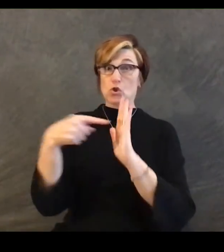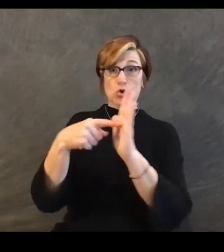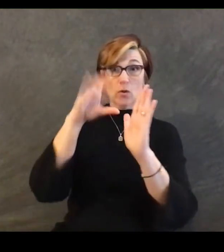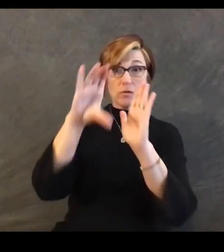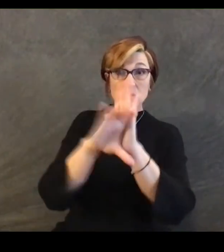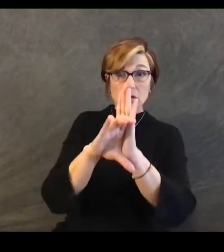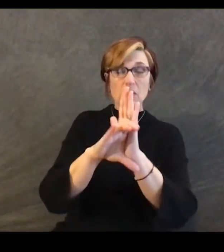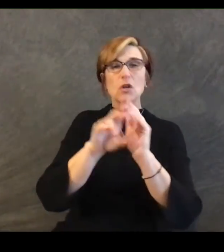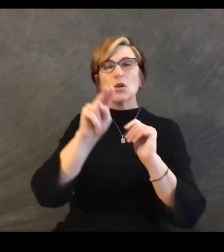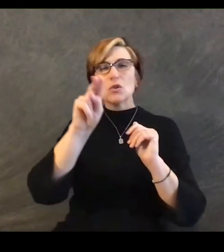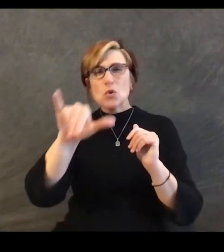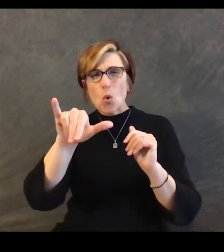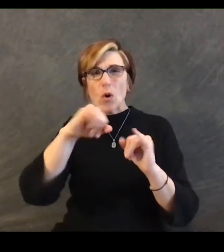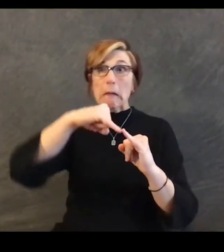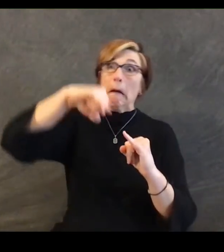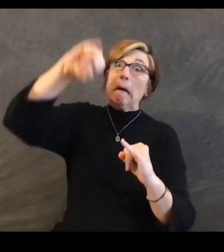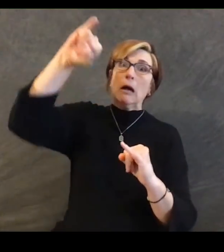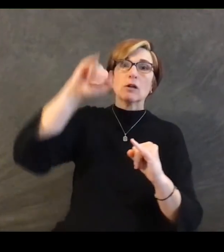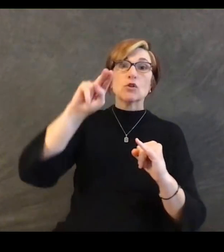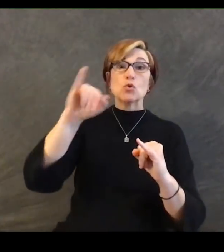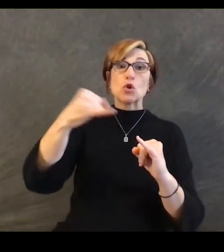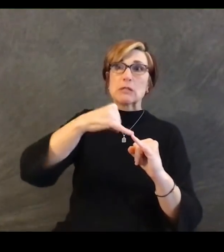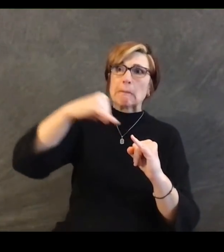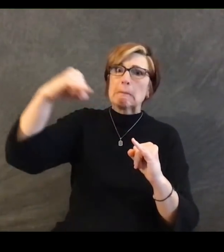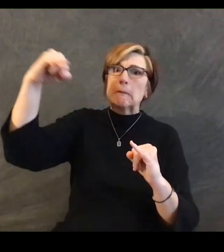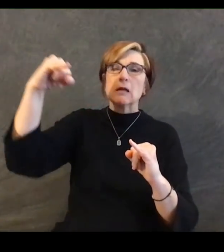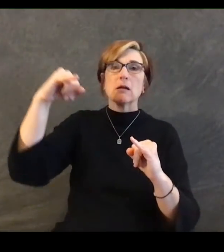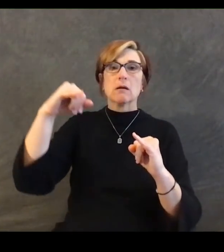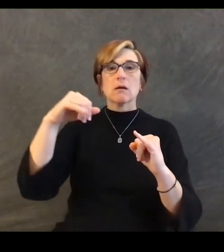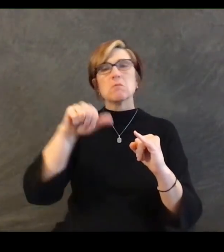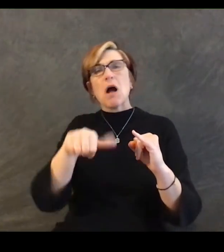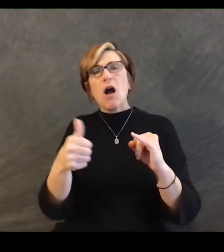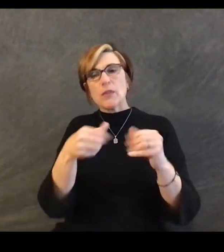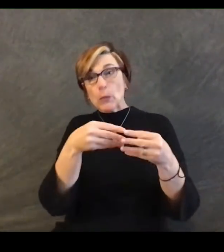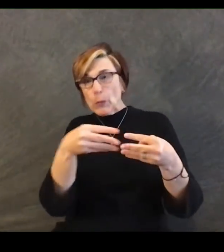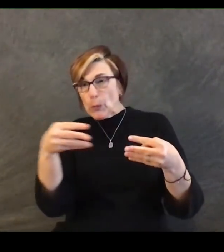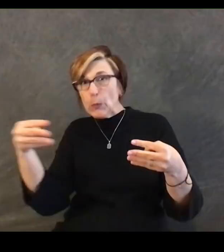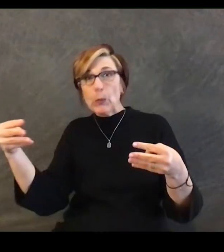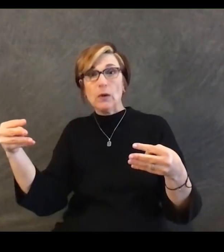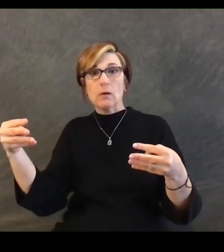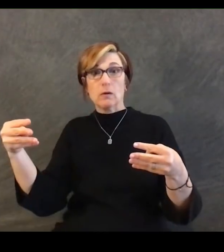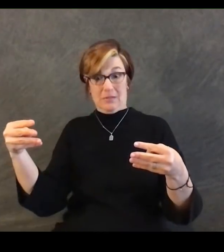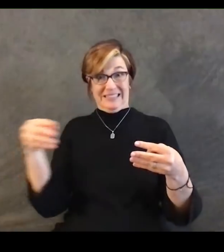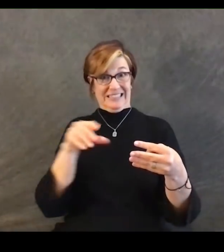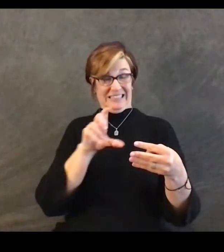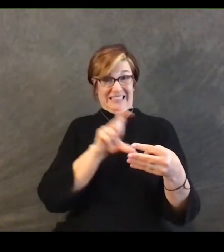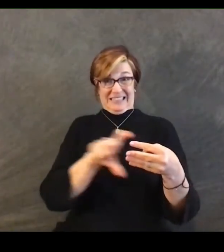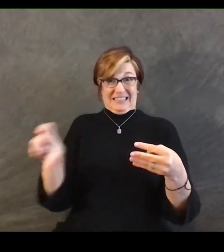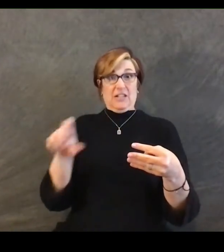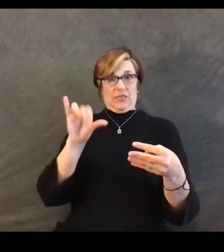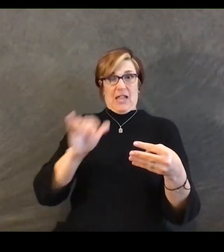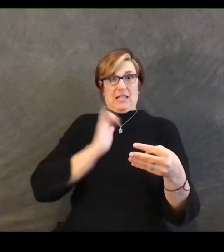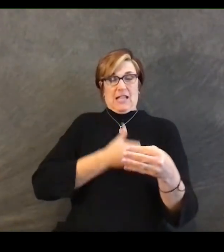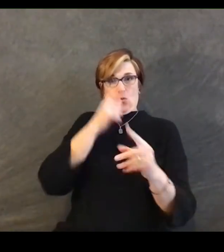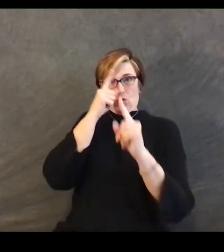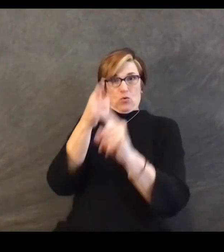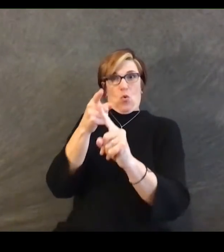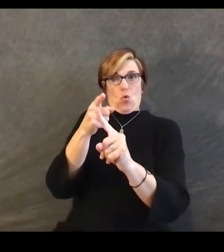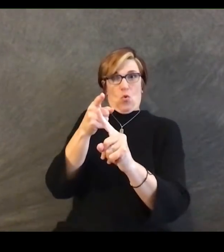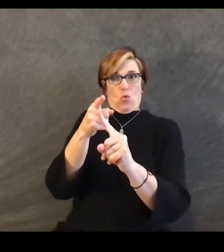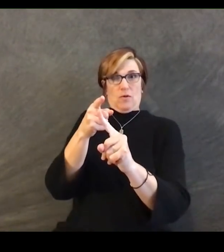areas our goal which I believe we can accomplish is to get the hotspot places